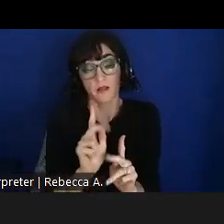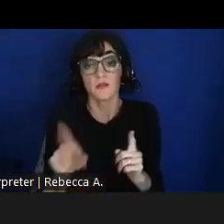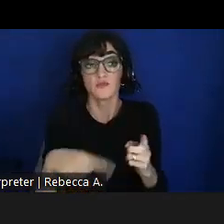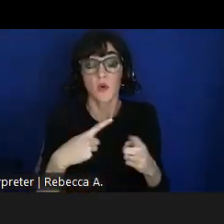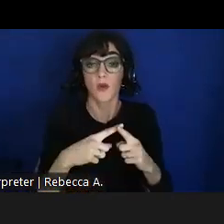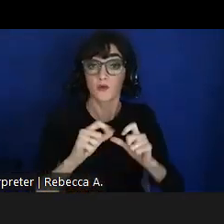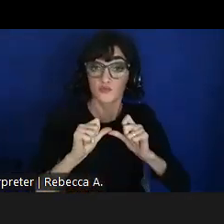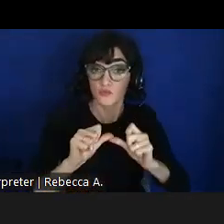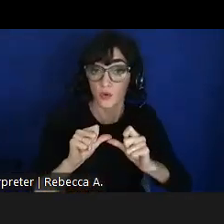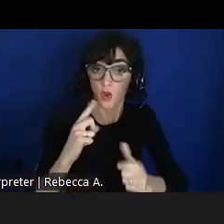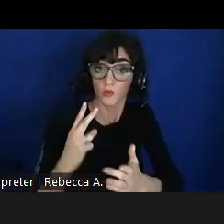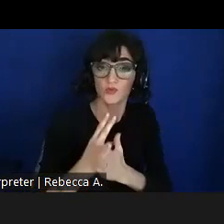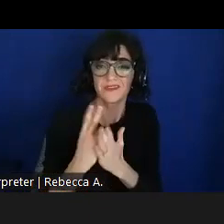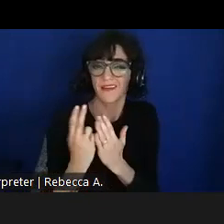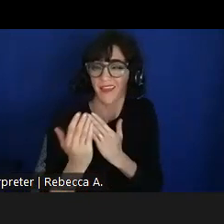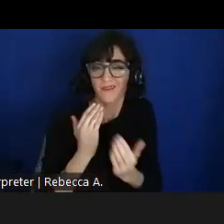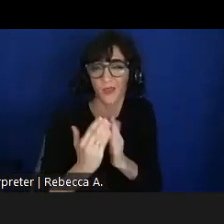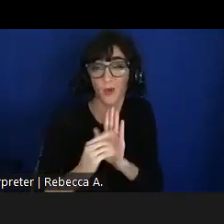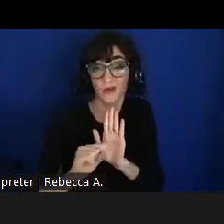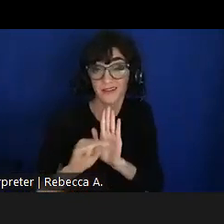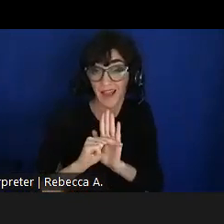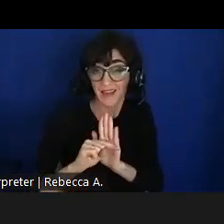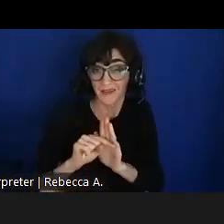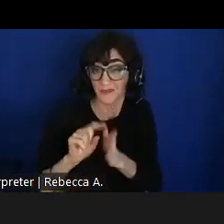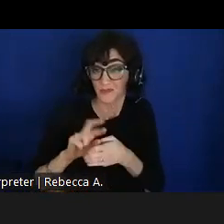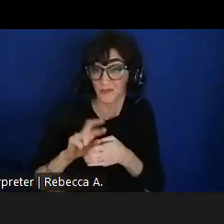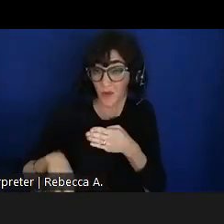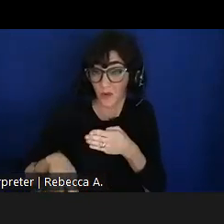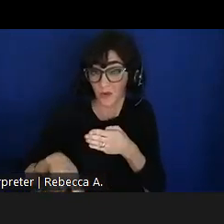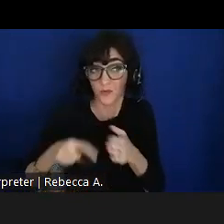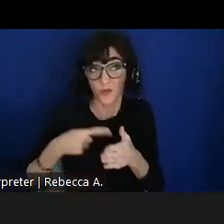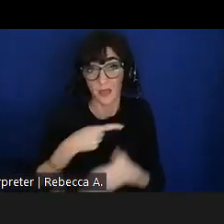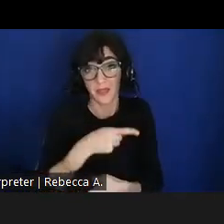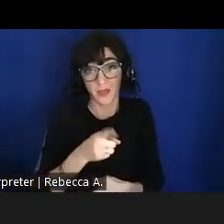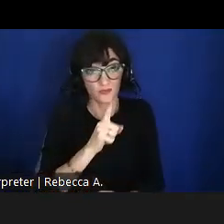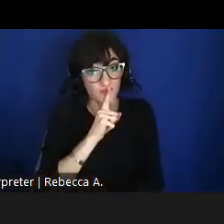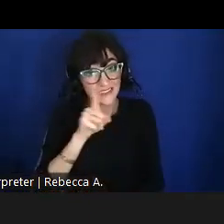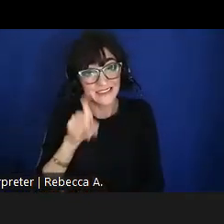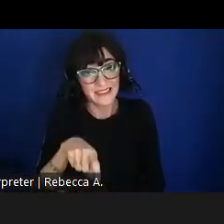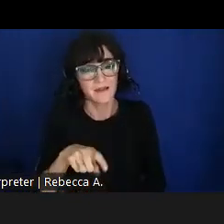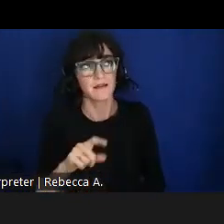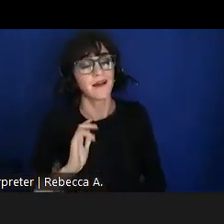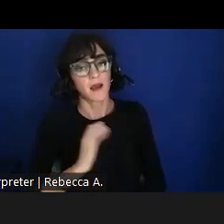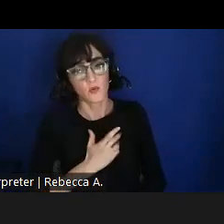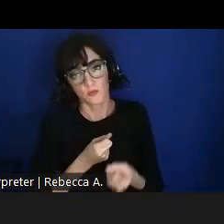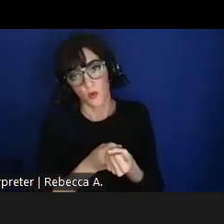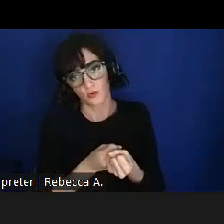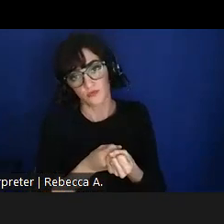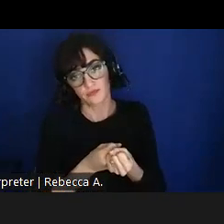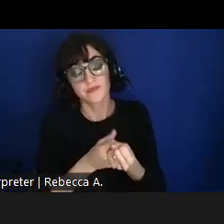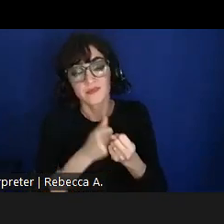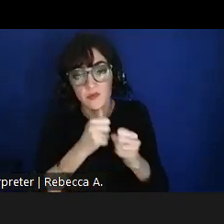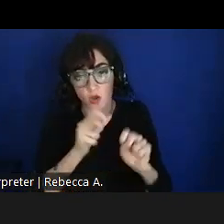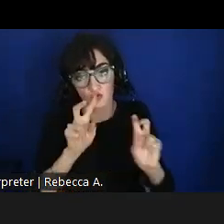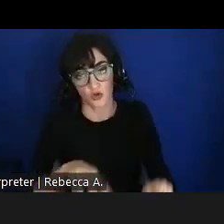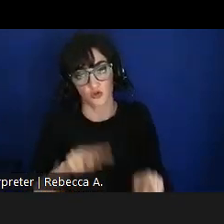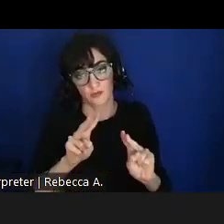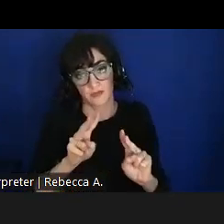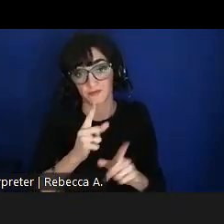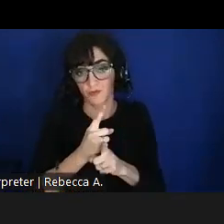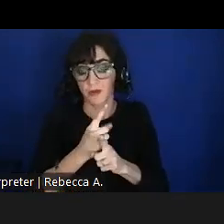consequences what people really need is our support in our non-judgment, right and so